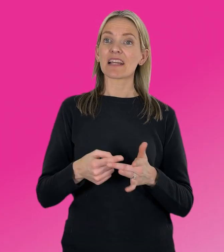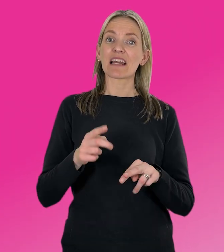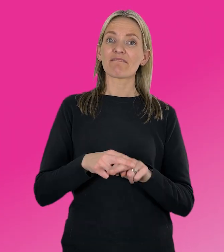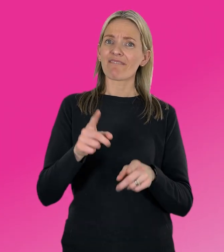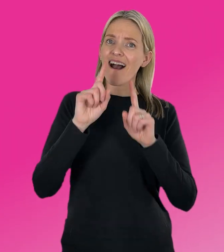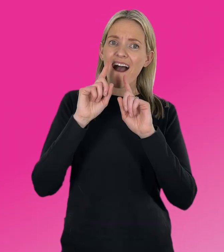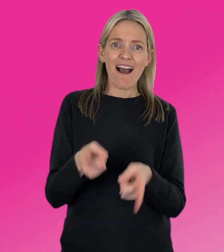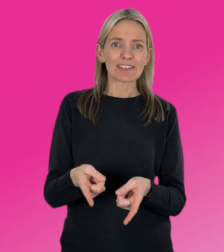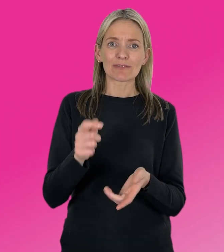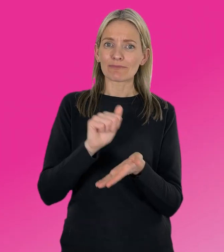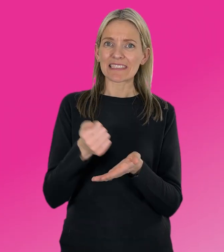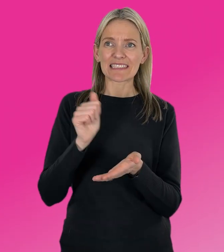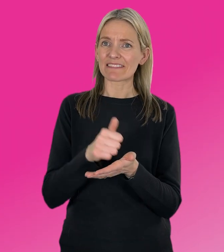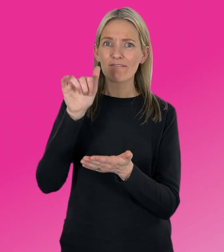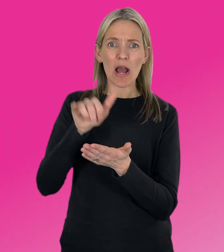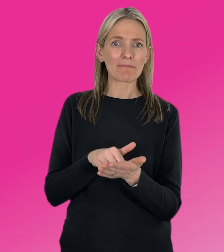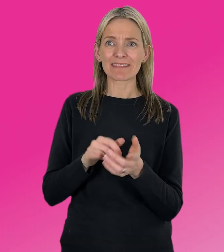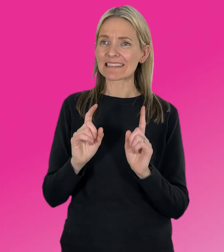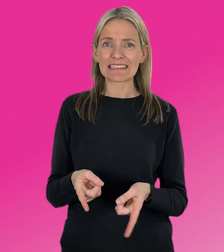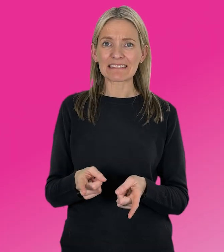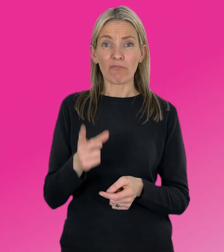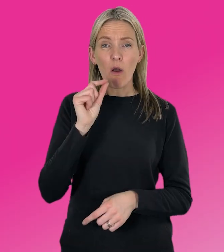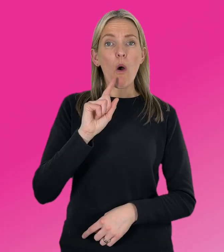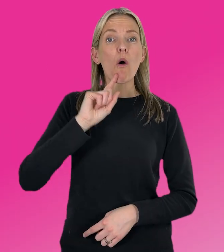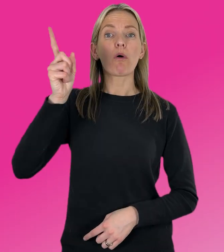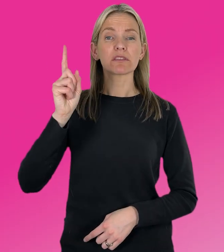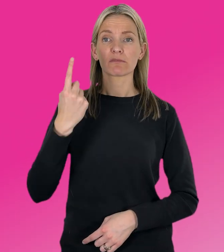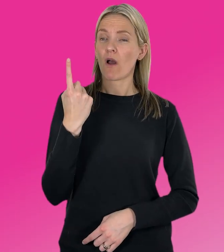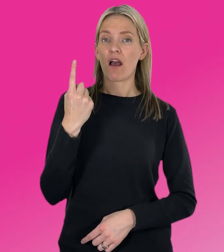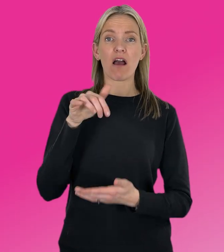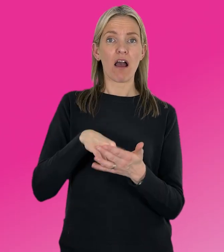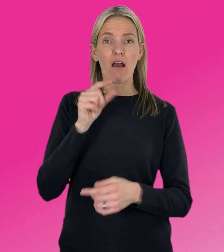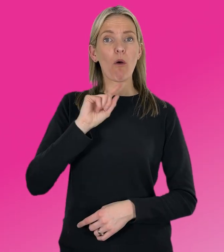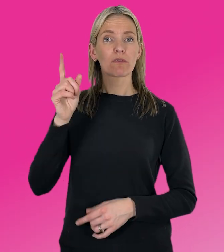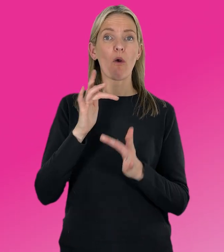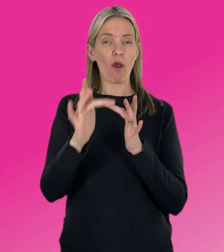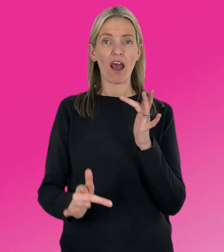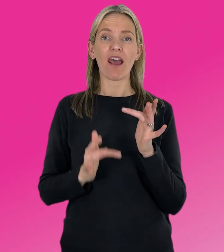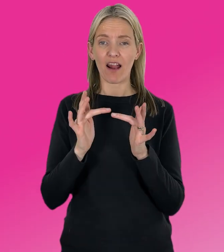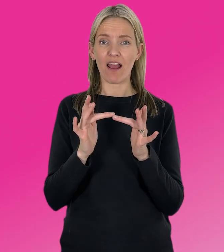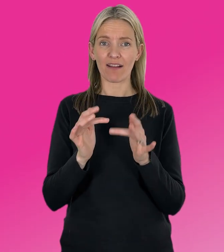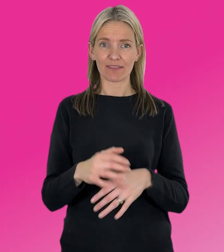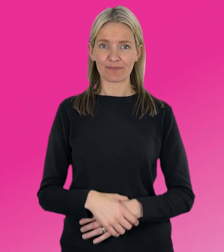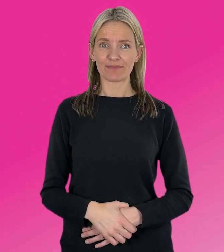If you cannot print the form, you can order one online.